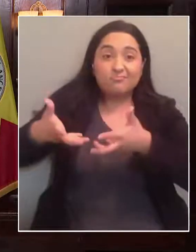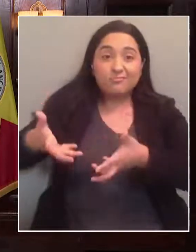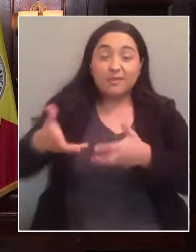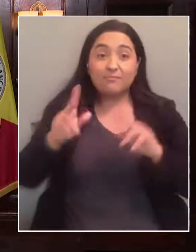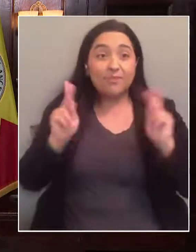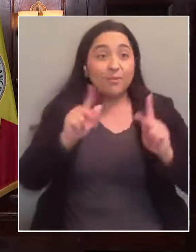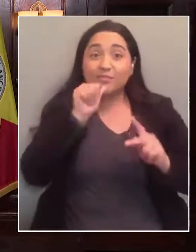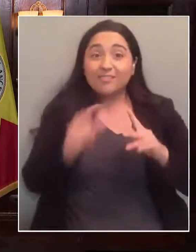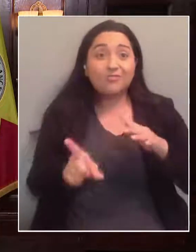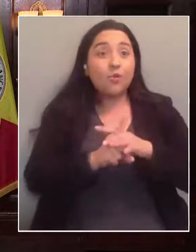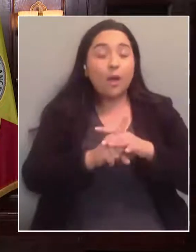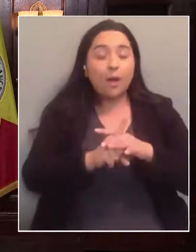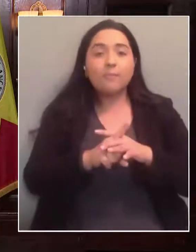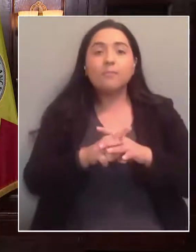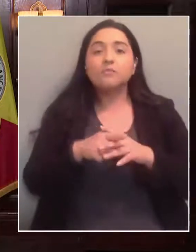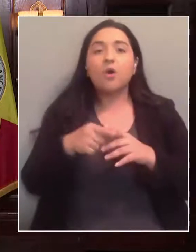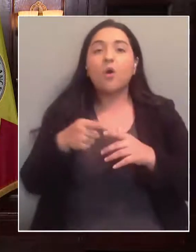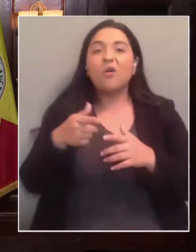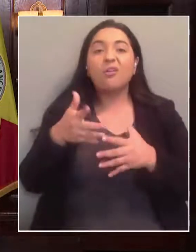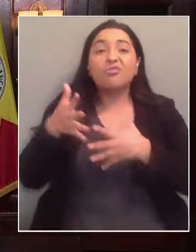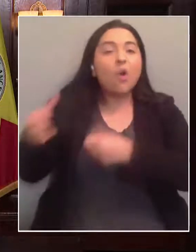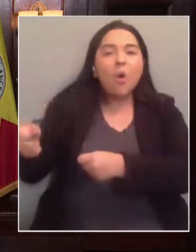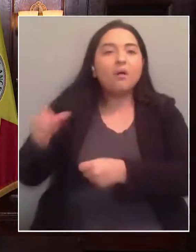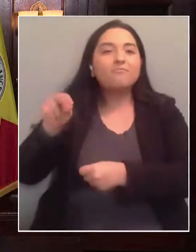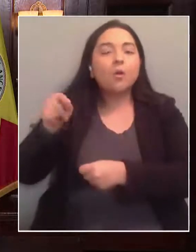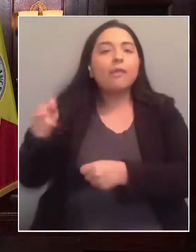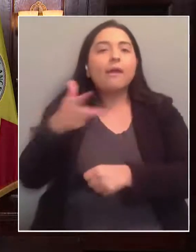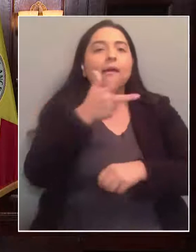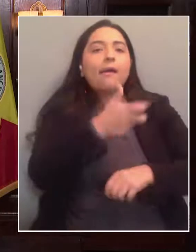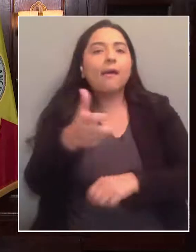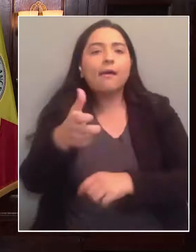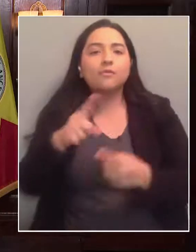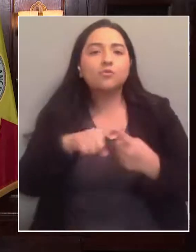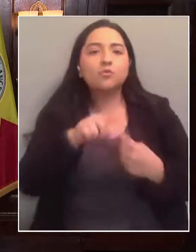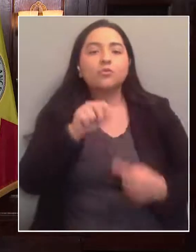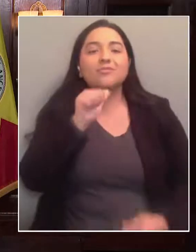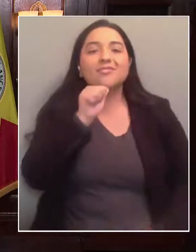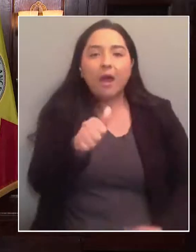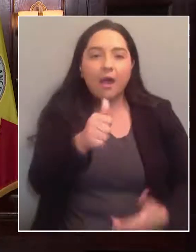150 VACCINES AND INSTEAD OF GIVING THEM TO PRIORITY, THEY